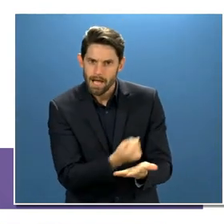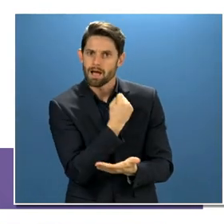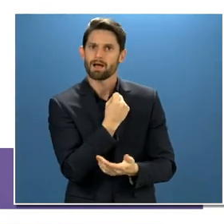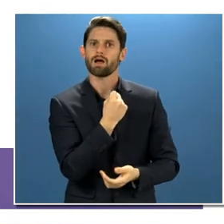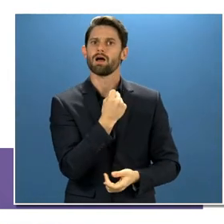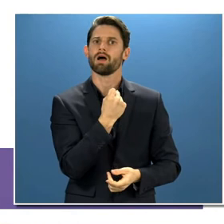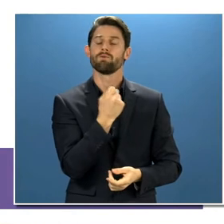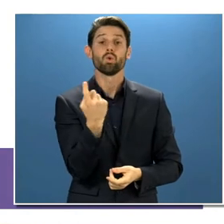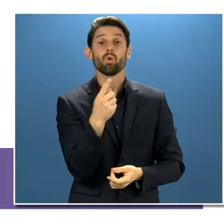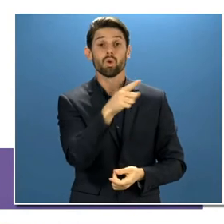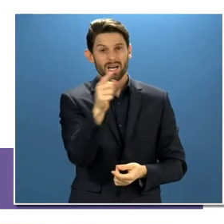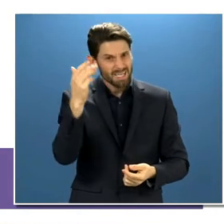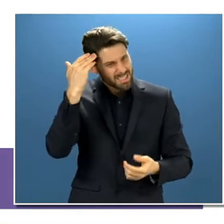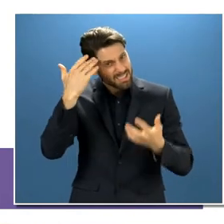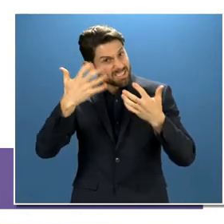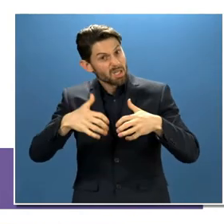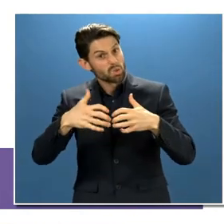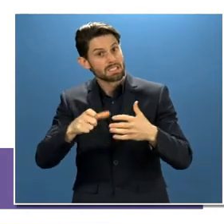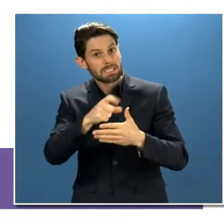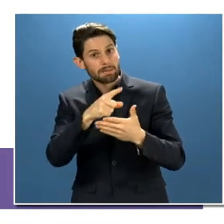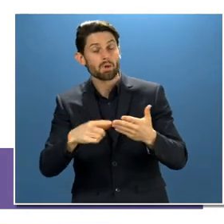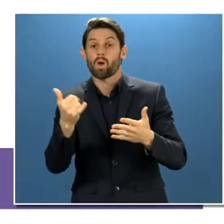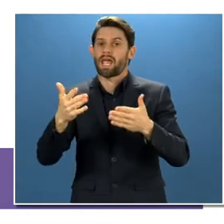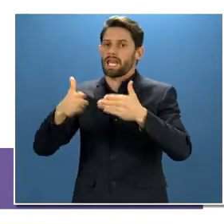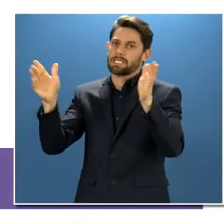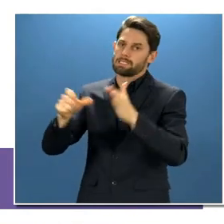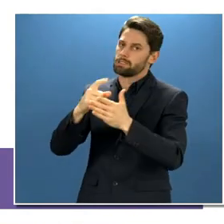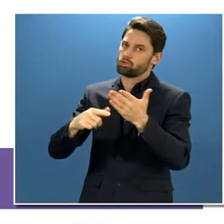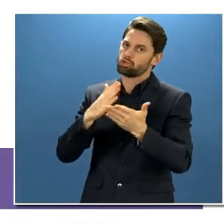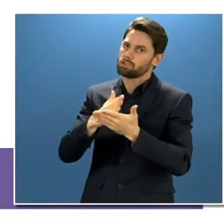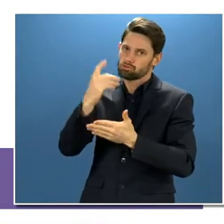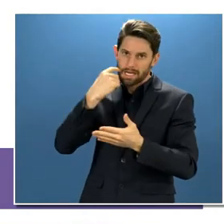intellectual disability or in general any disability, just to be aware that